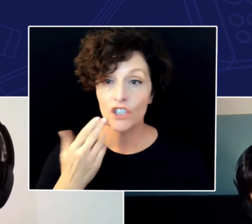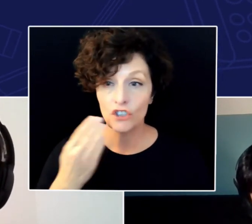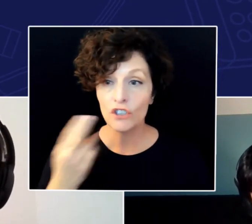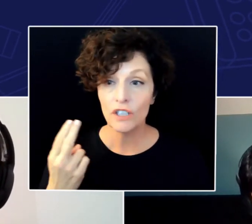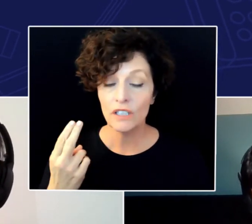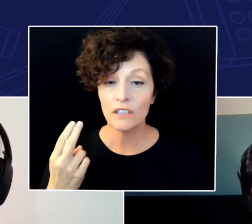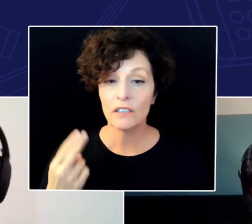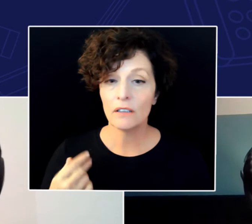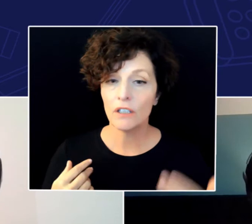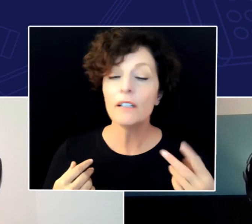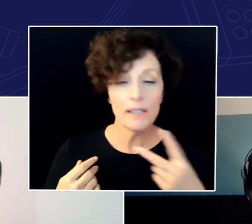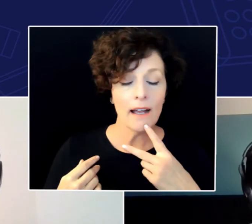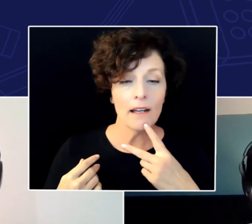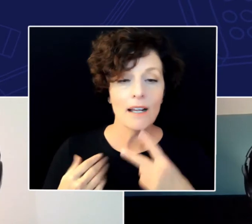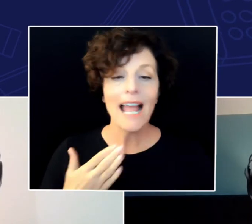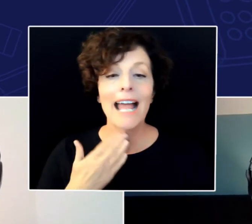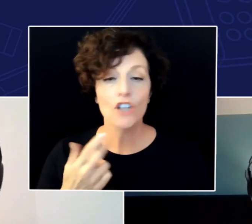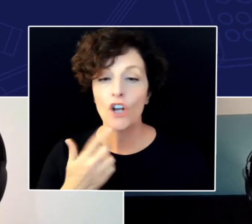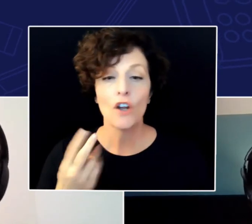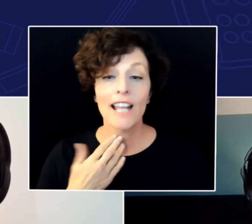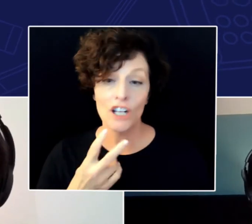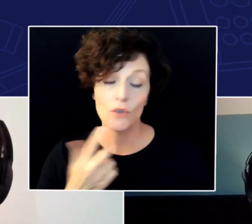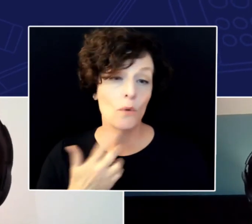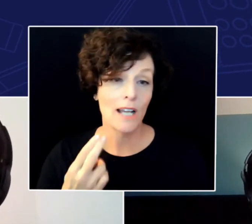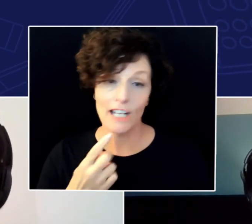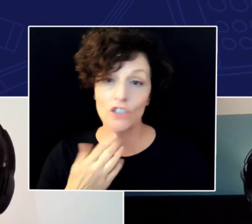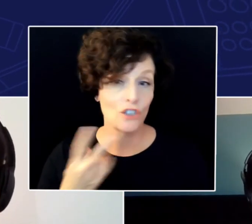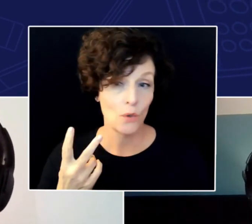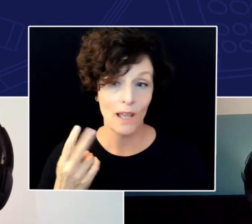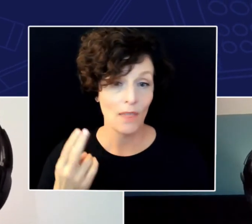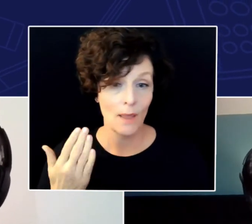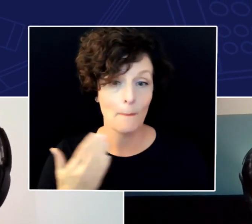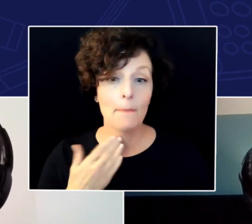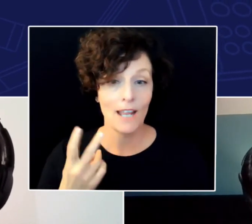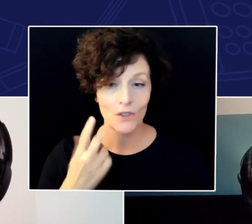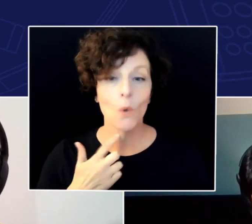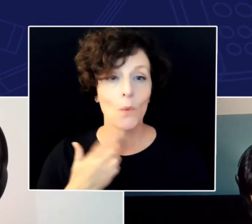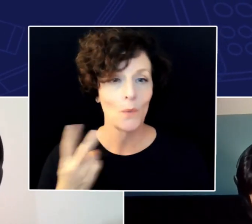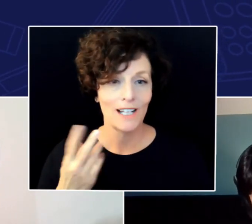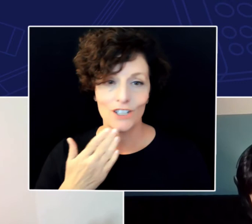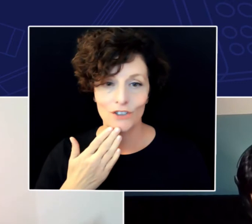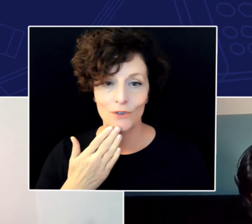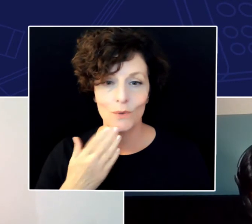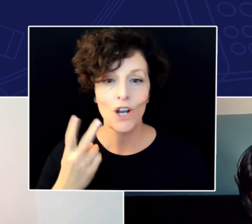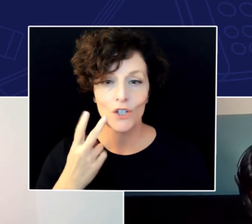[ZAIN:] Yeah. [DR. CHIANG:] As long -- as long as you like doing them [DR. CHIANG:] and you're willing to --